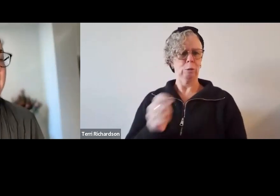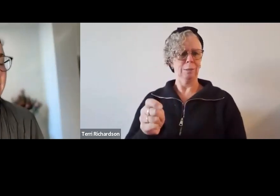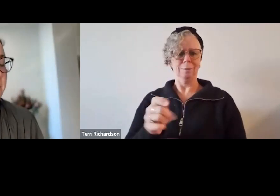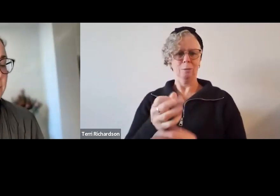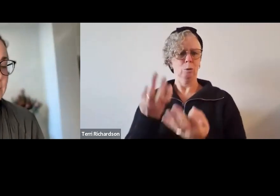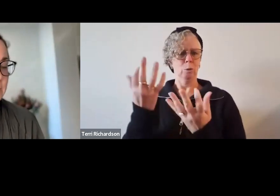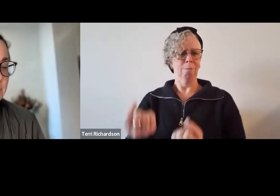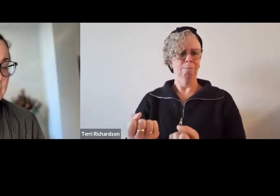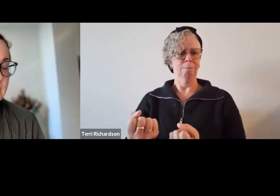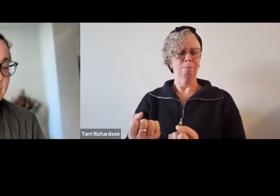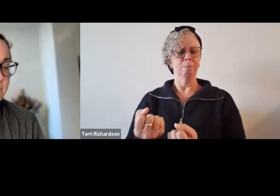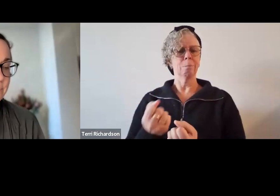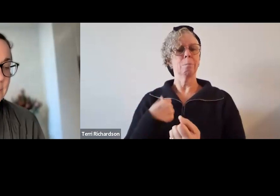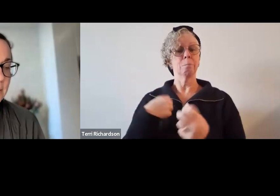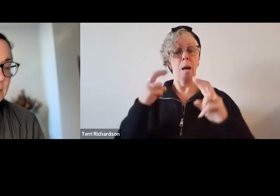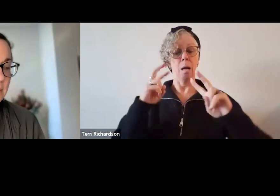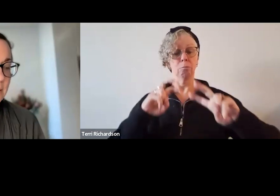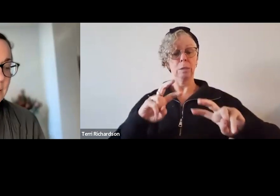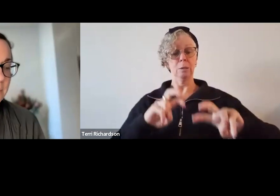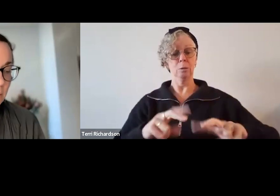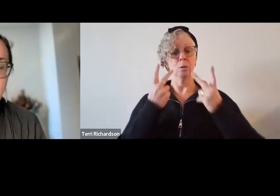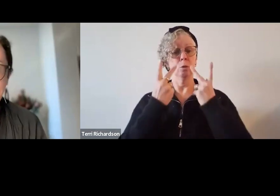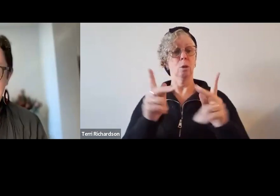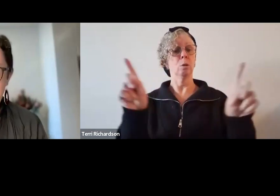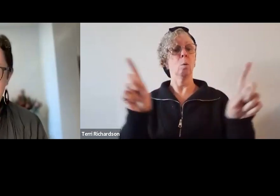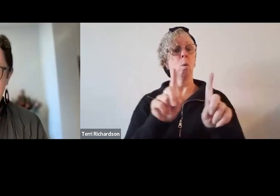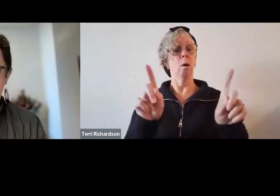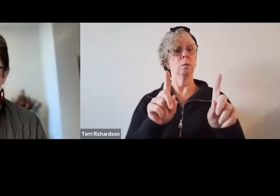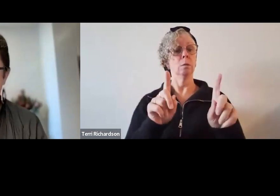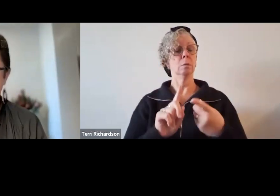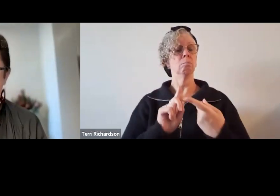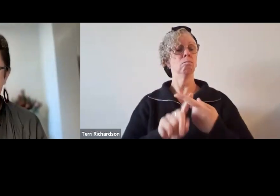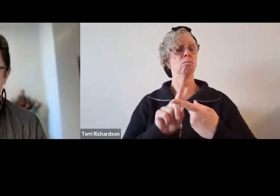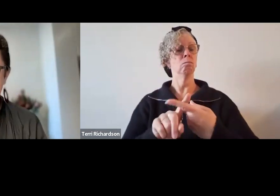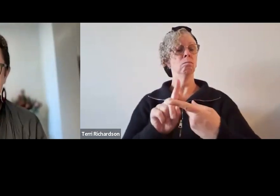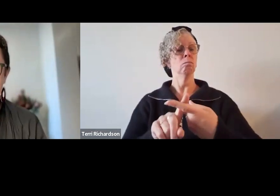In fact, my ongoing research into arts governance in Australia